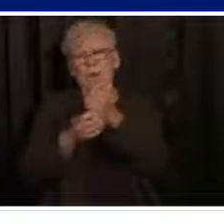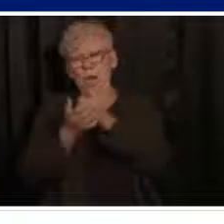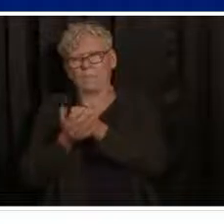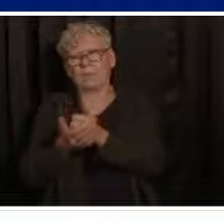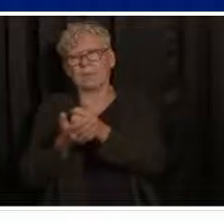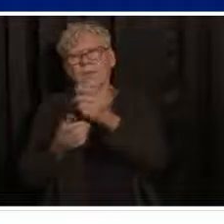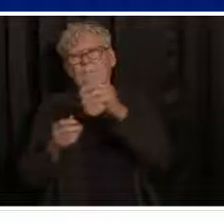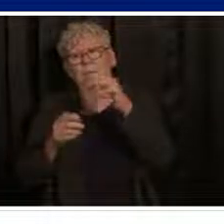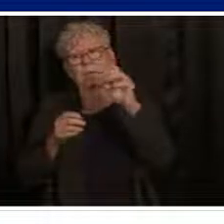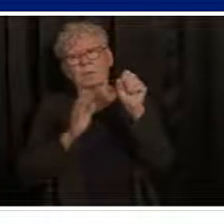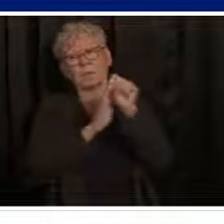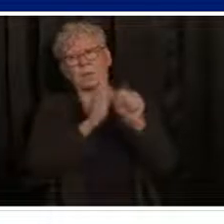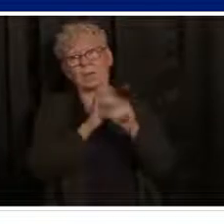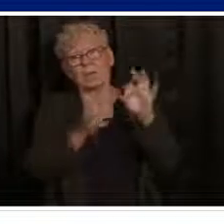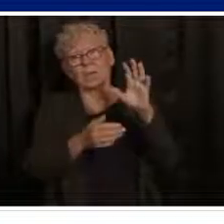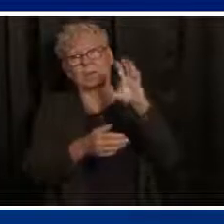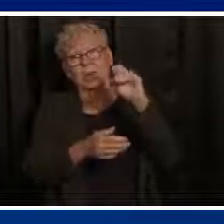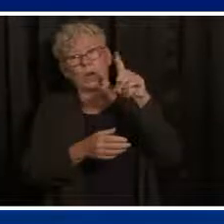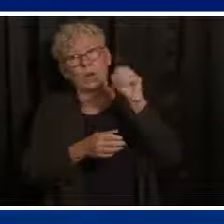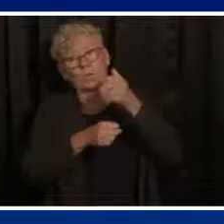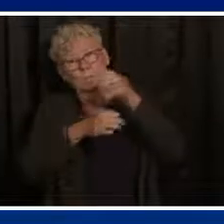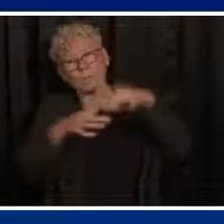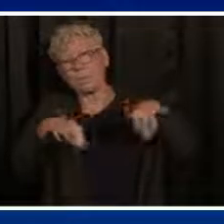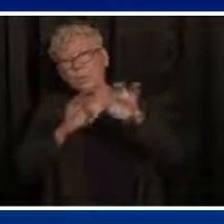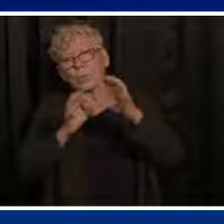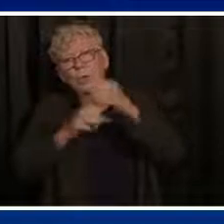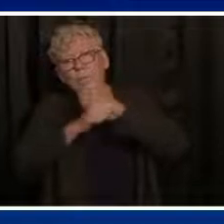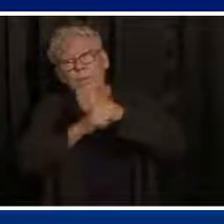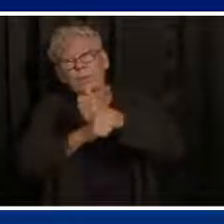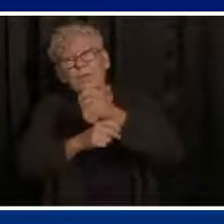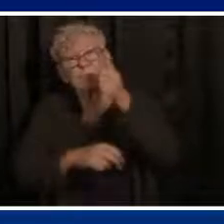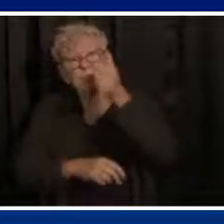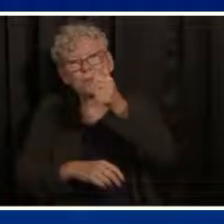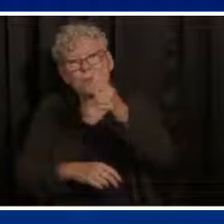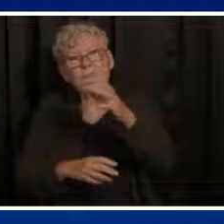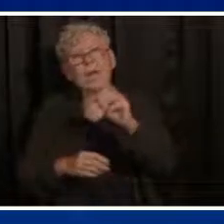and your loved ones with that. Happy to take some questions